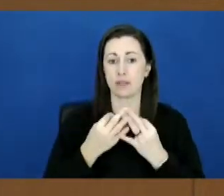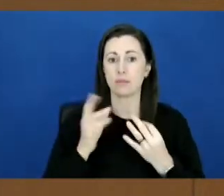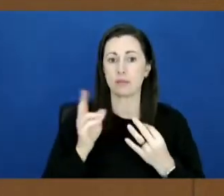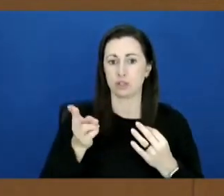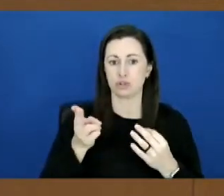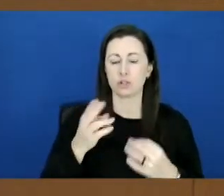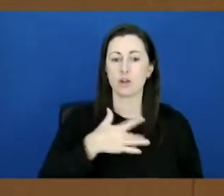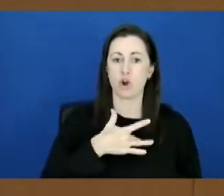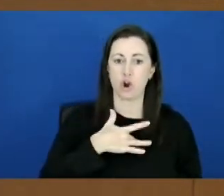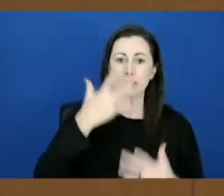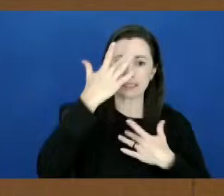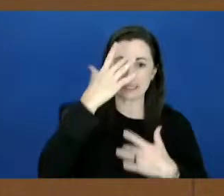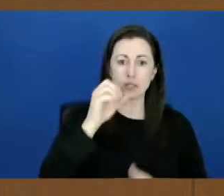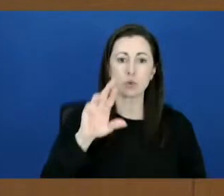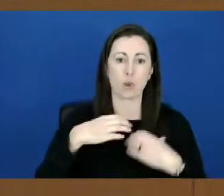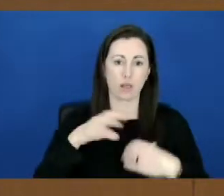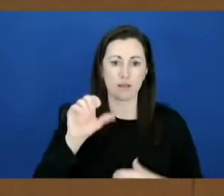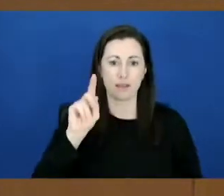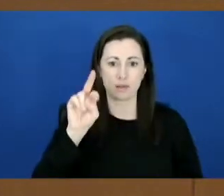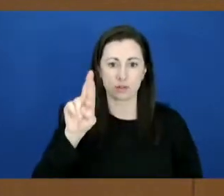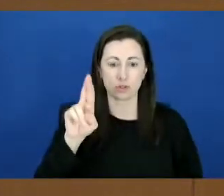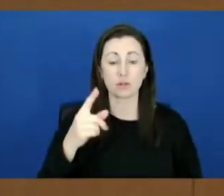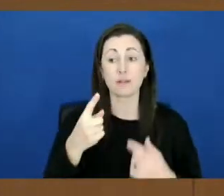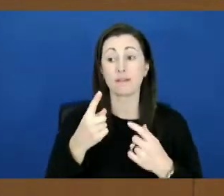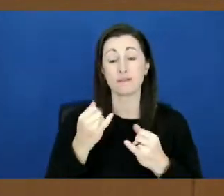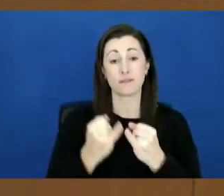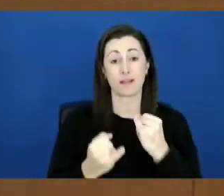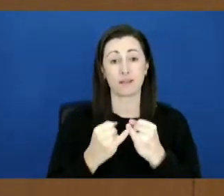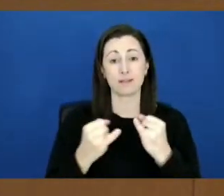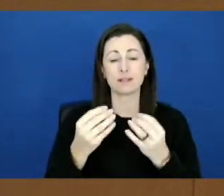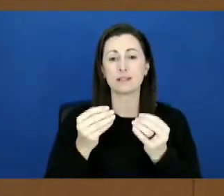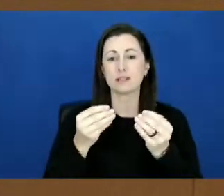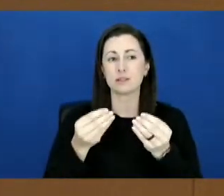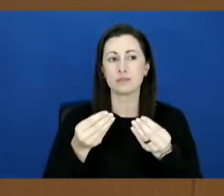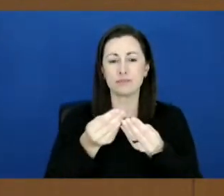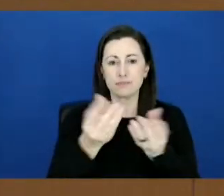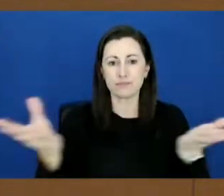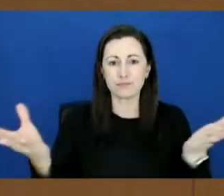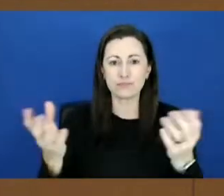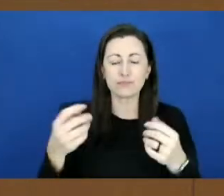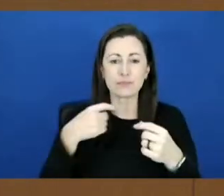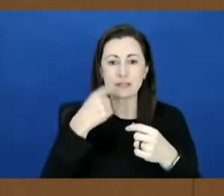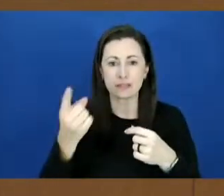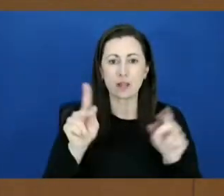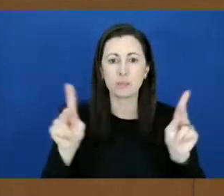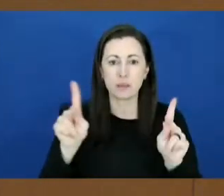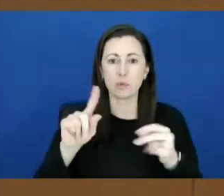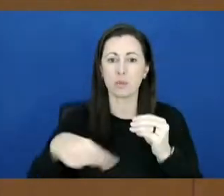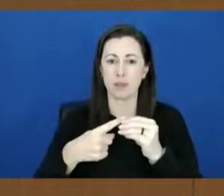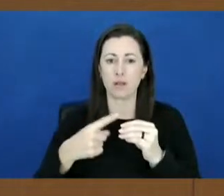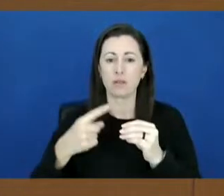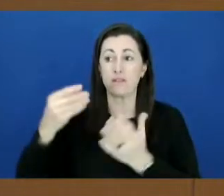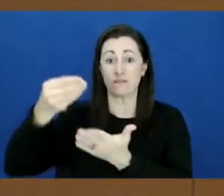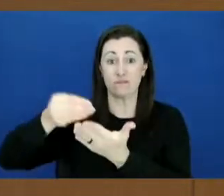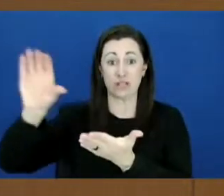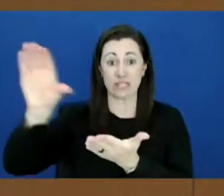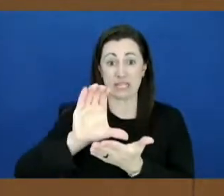FAMILY HISTORY OF HEART DISEASE